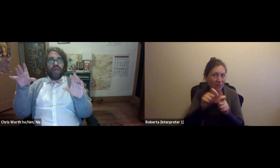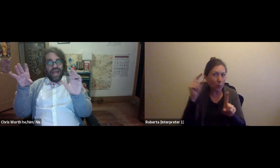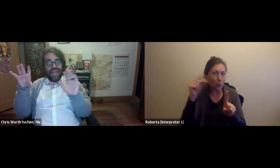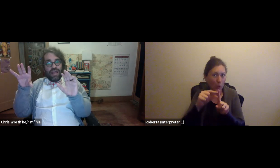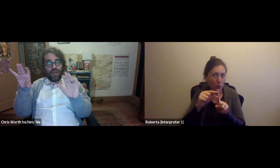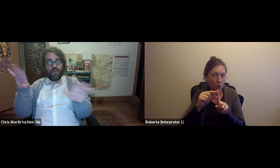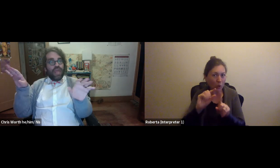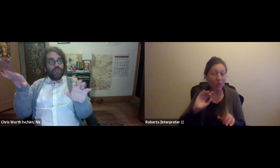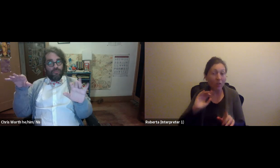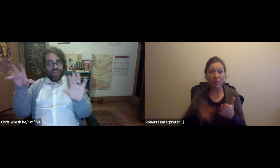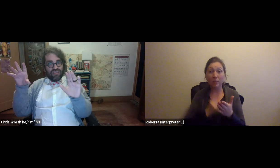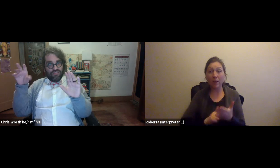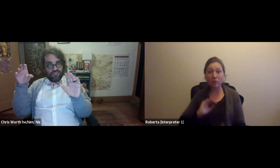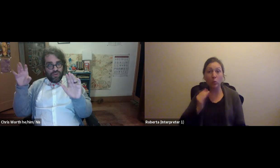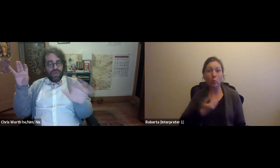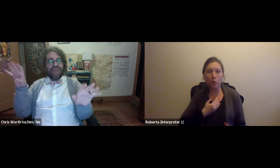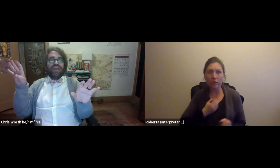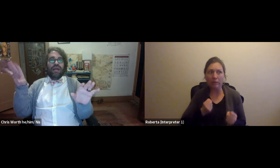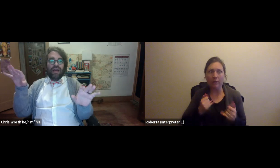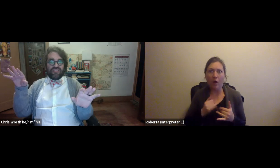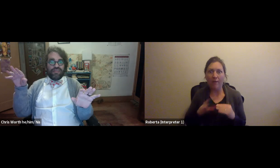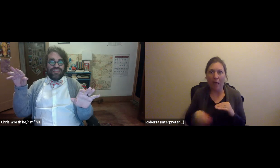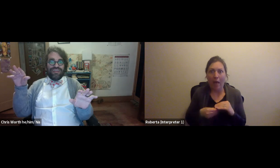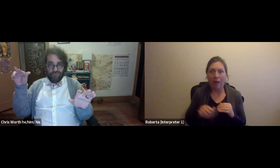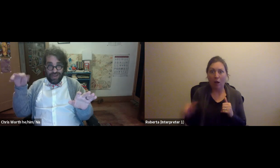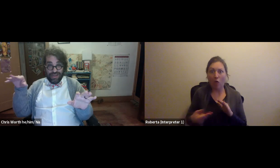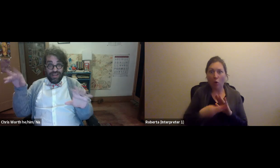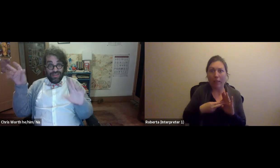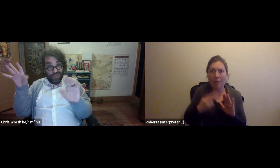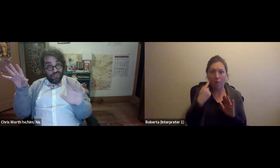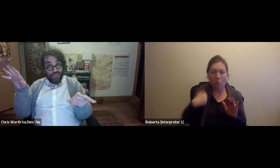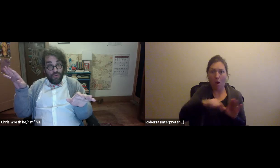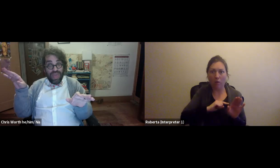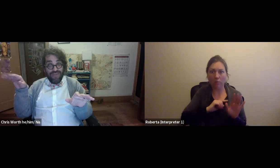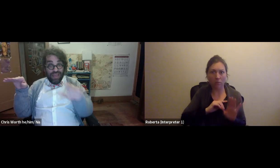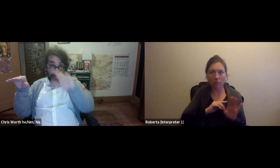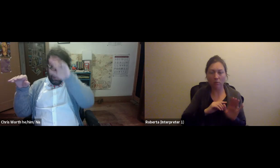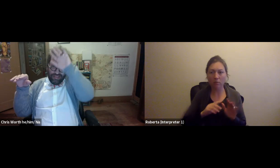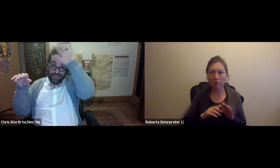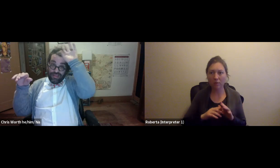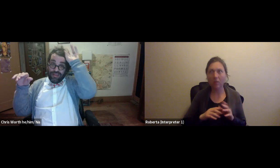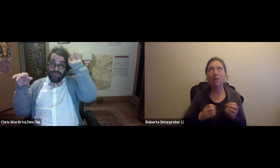adding another label because they're so heavy on us. They're so heavy on us, right.